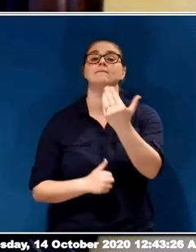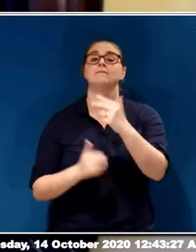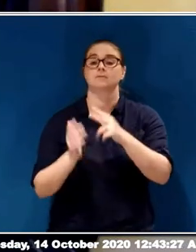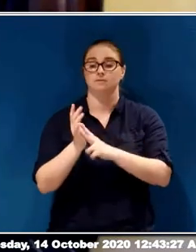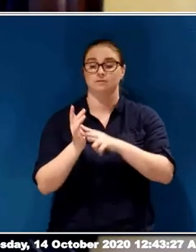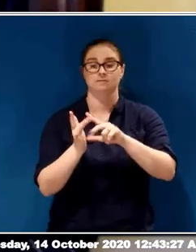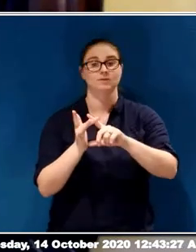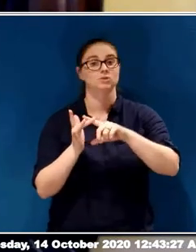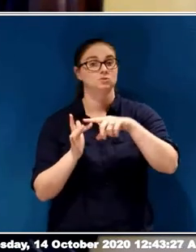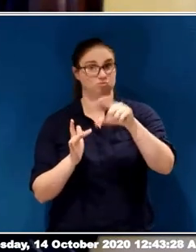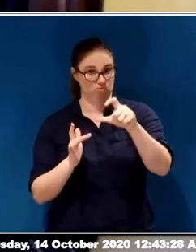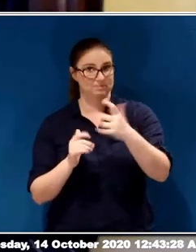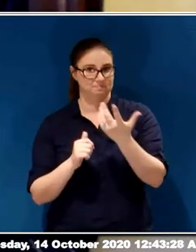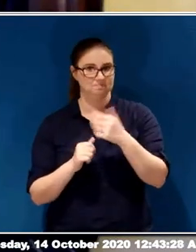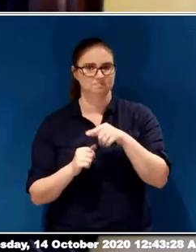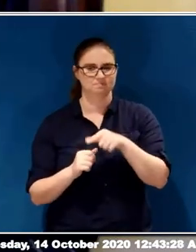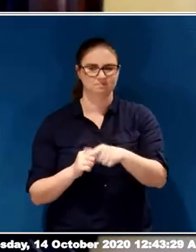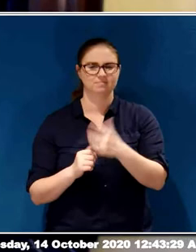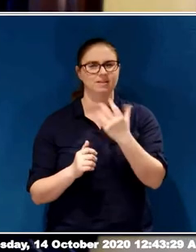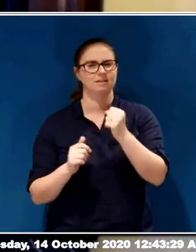policy documents are housed, explicitly states that.